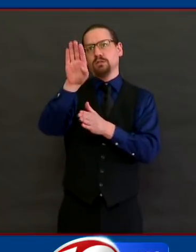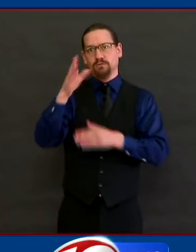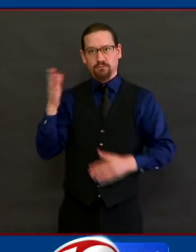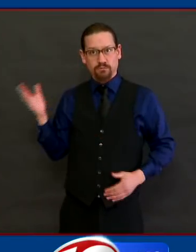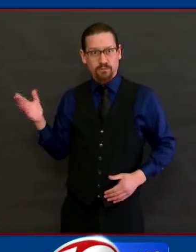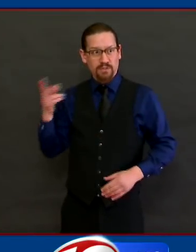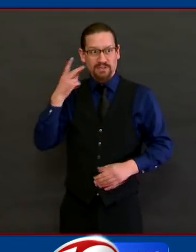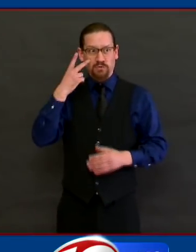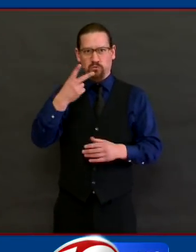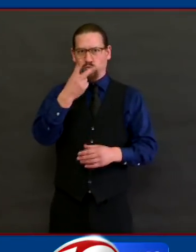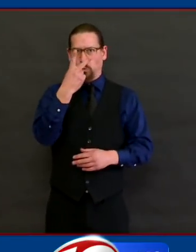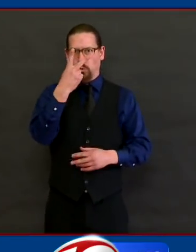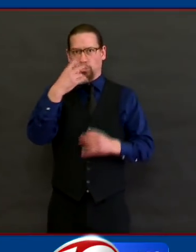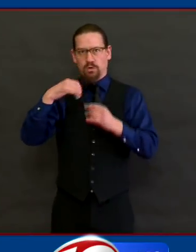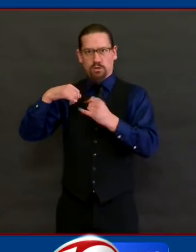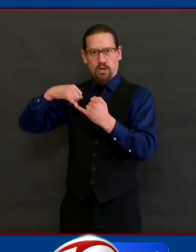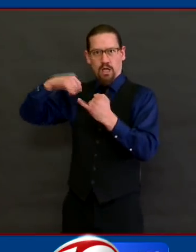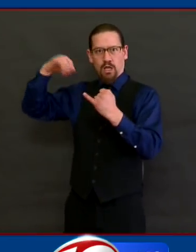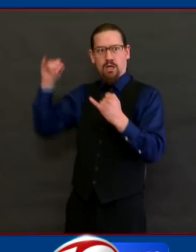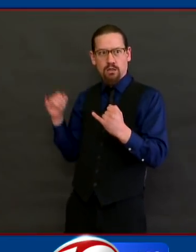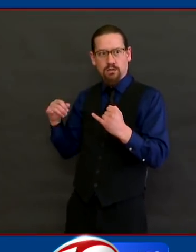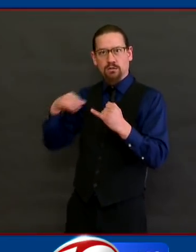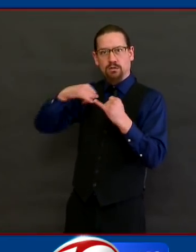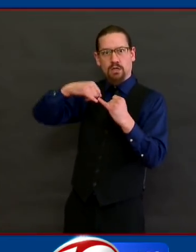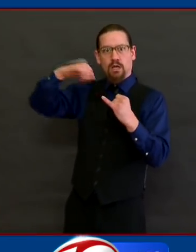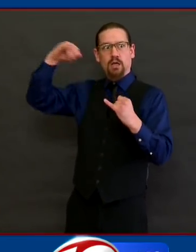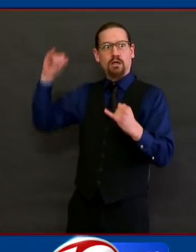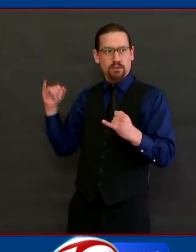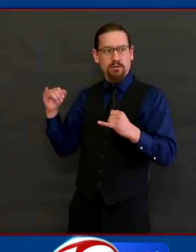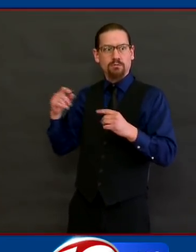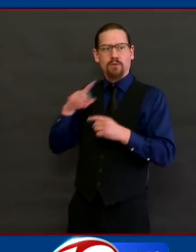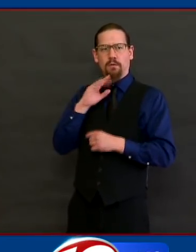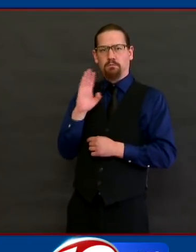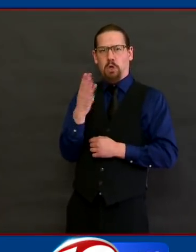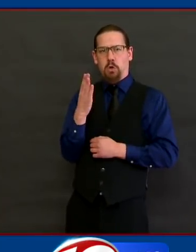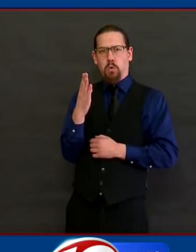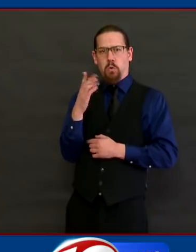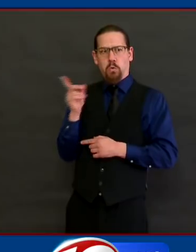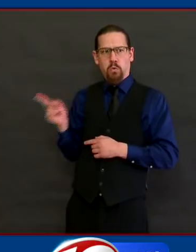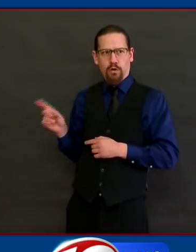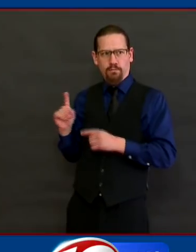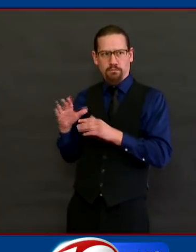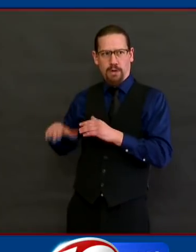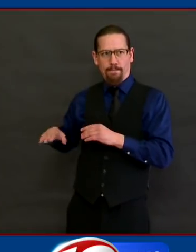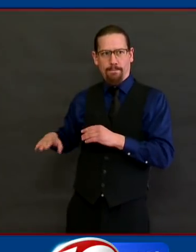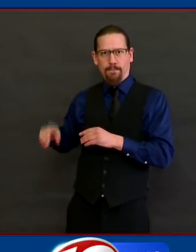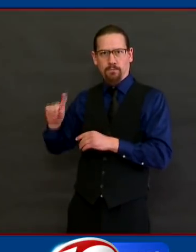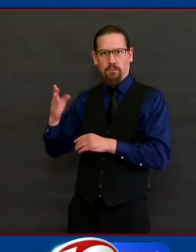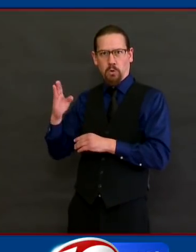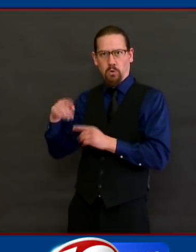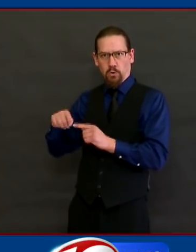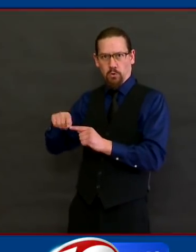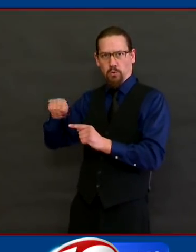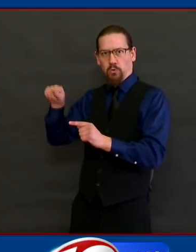SO, THE -- WHAT YOU SEE ON THE SCREEN ARE TWO LINES. THERE IS A BLUE LINE.